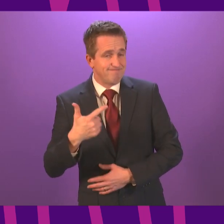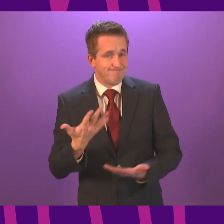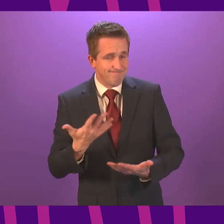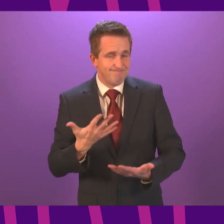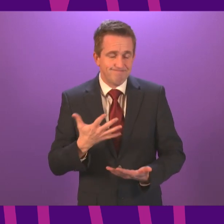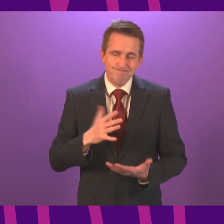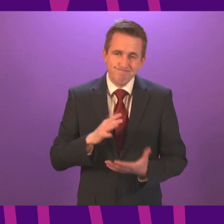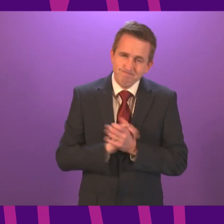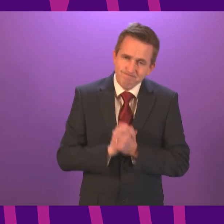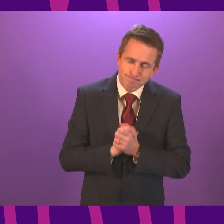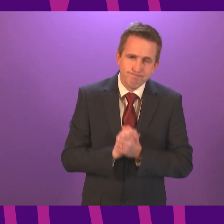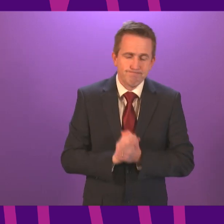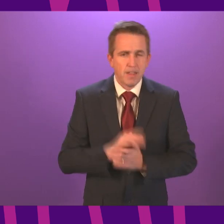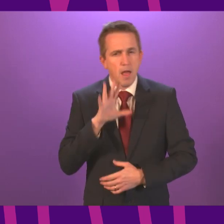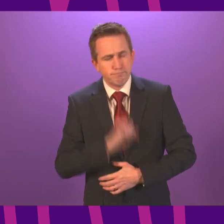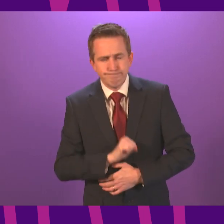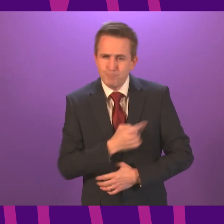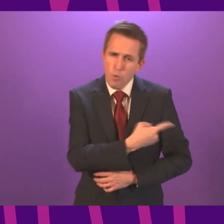to everyone who has lost a loved one.